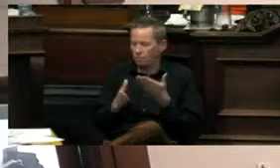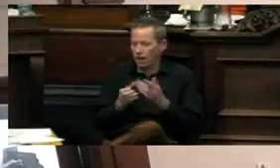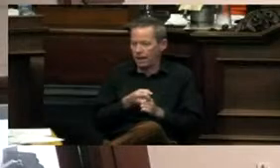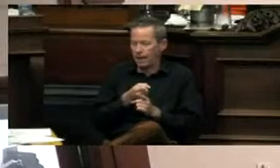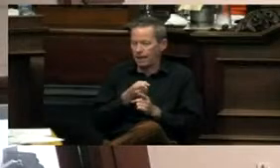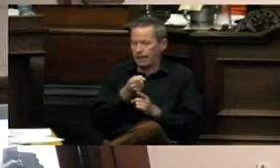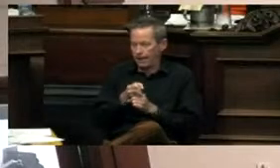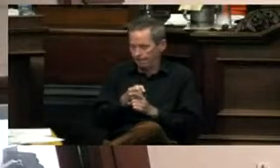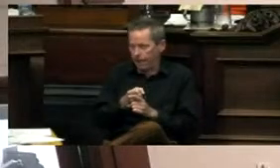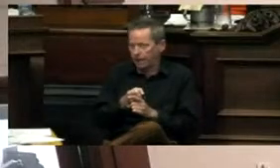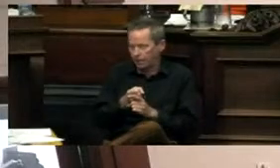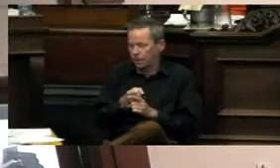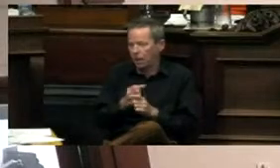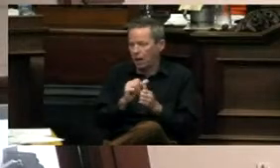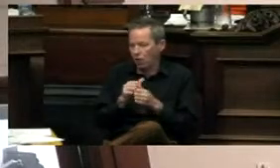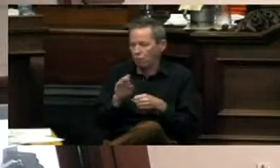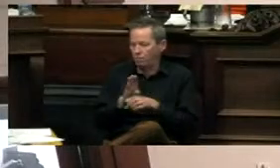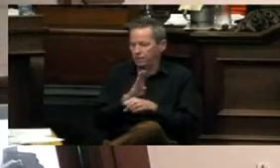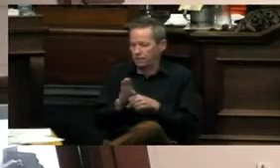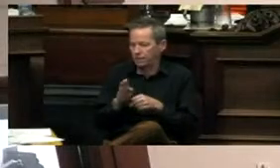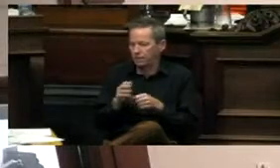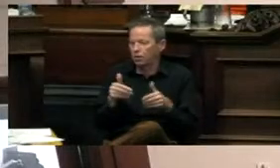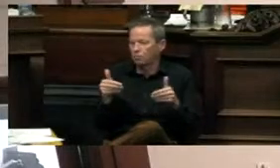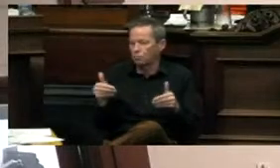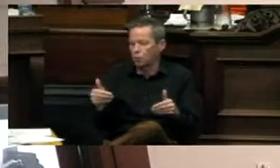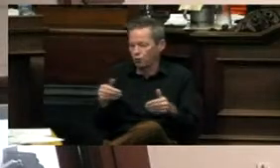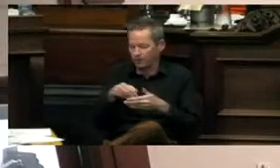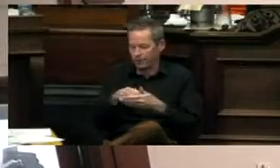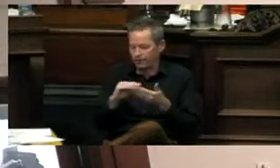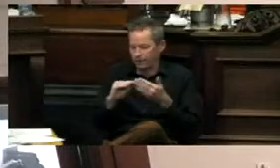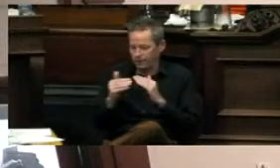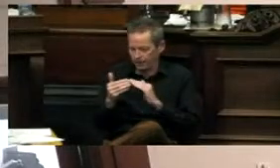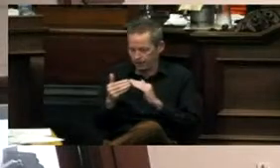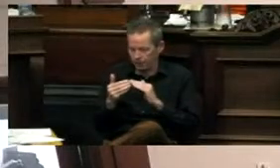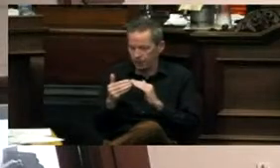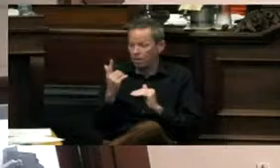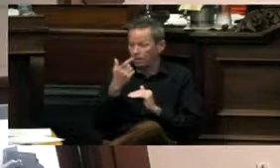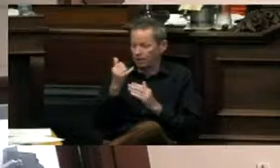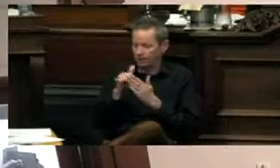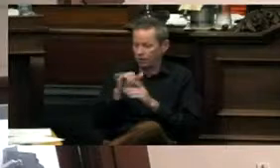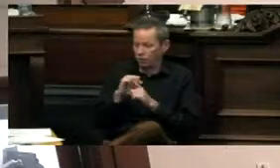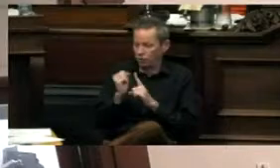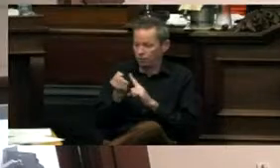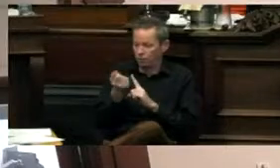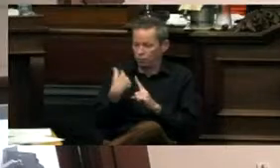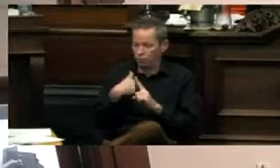related to the general meeting where the vote count might of